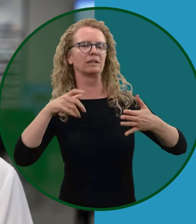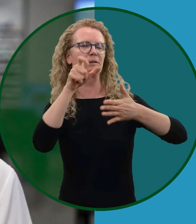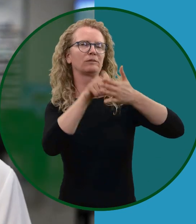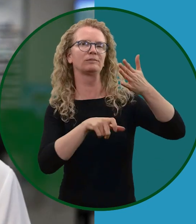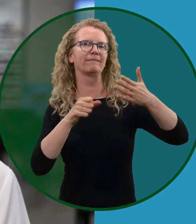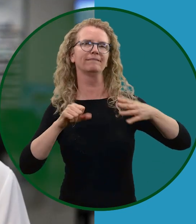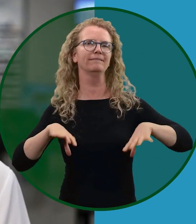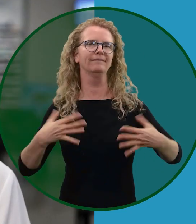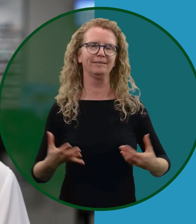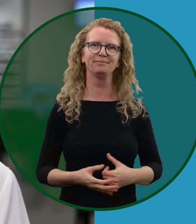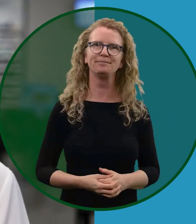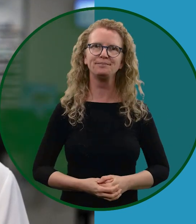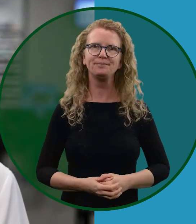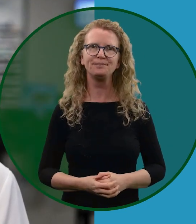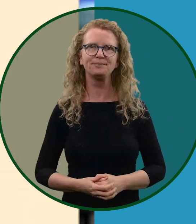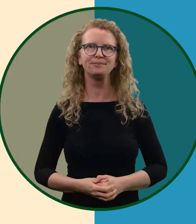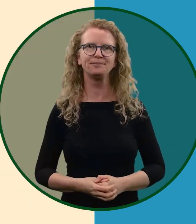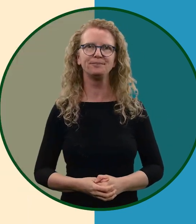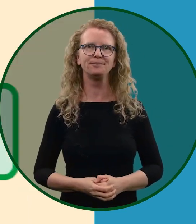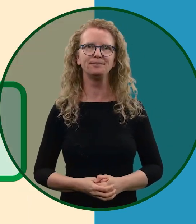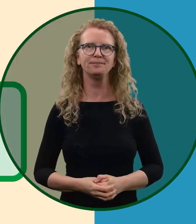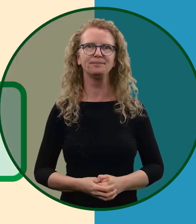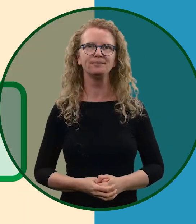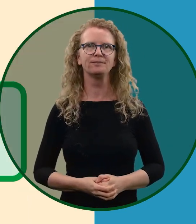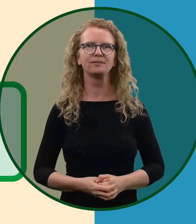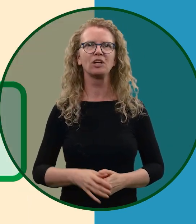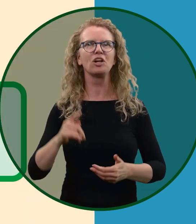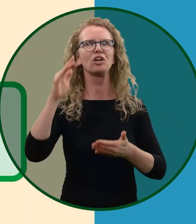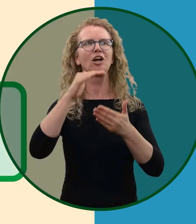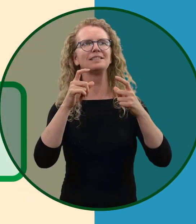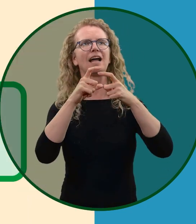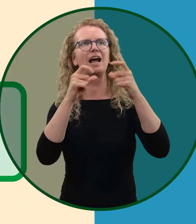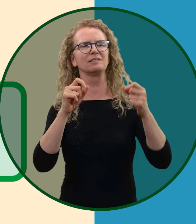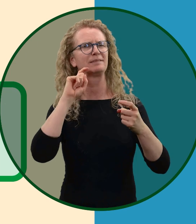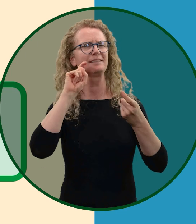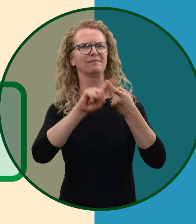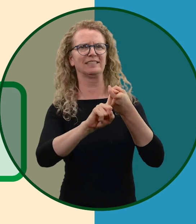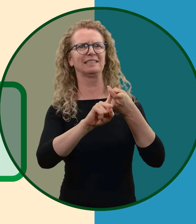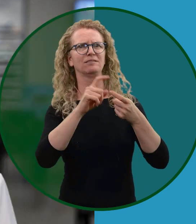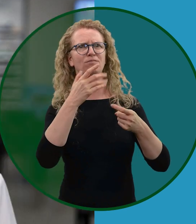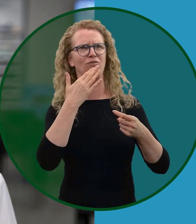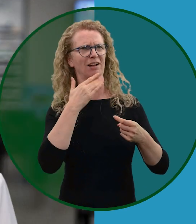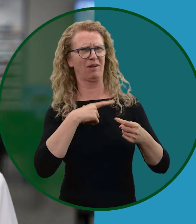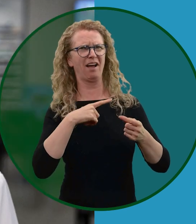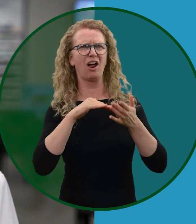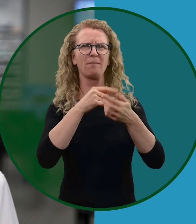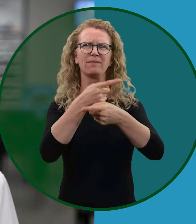So you don't need to wait to fill your prescription. Why has the concessional co-payment been frozen? The Concessional Card rate has been frozen to help families